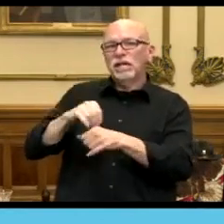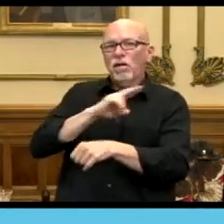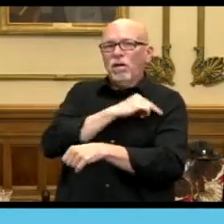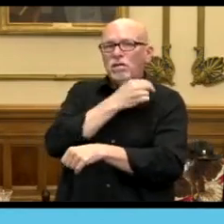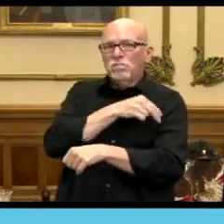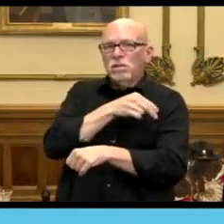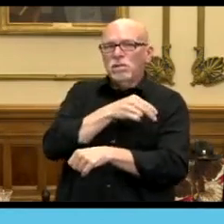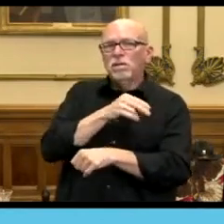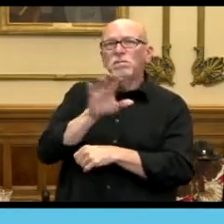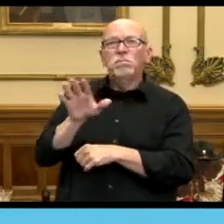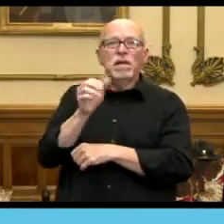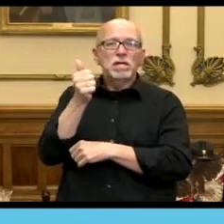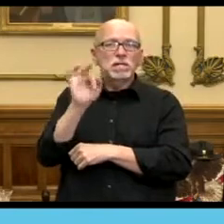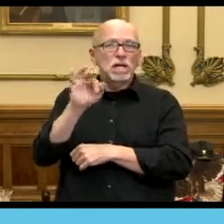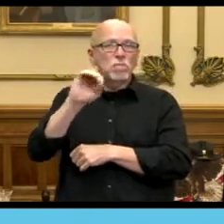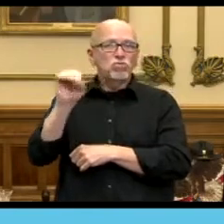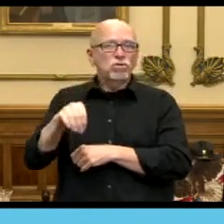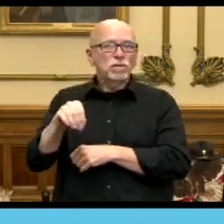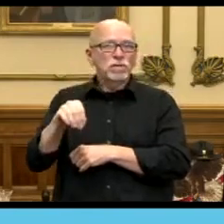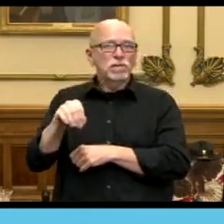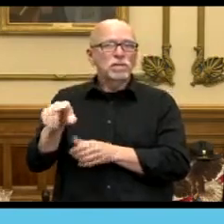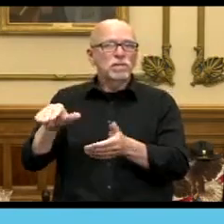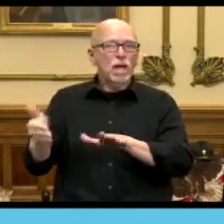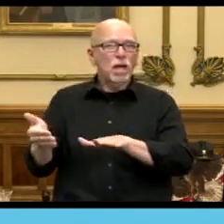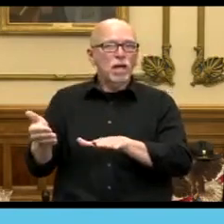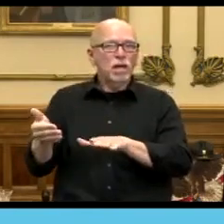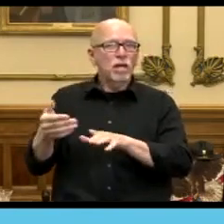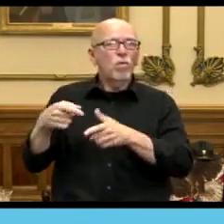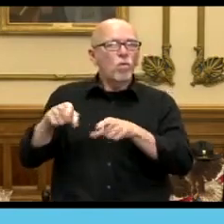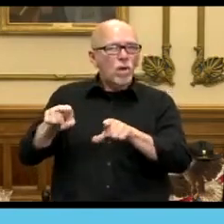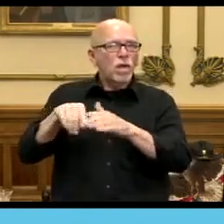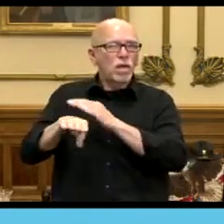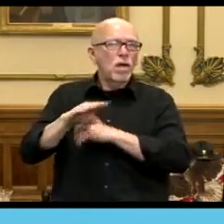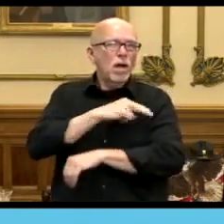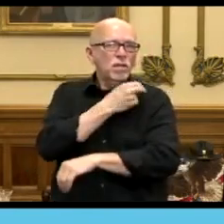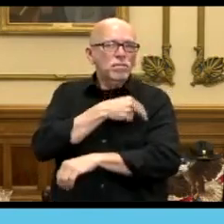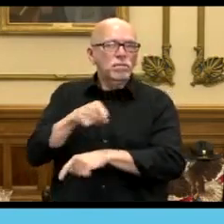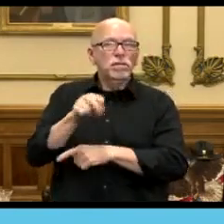and nearly 19% are known to have died while hospitalized. Regan Street also